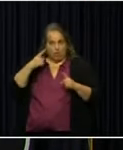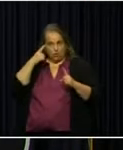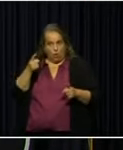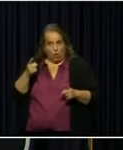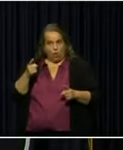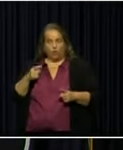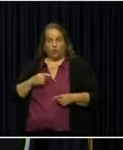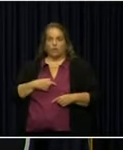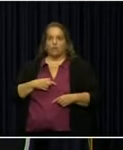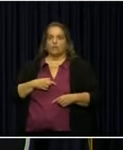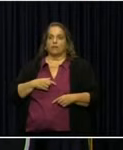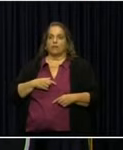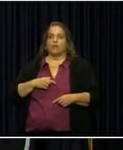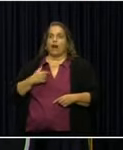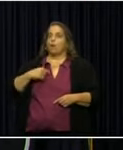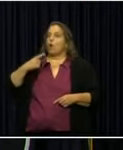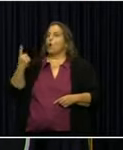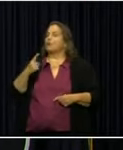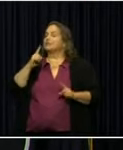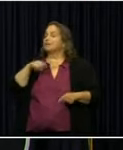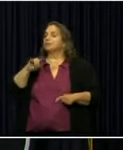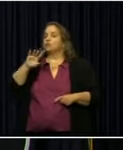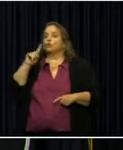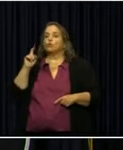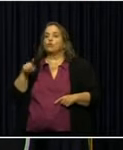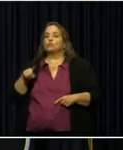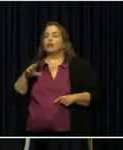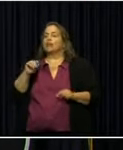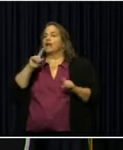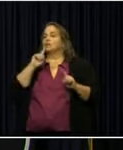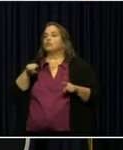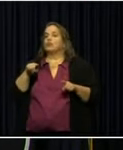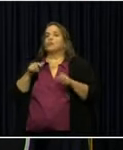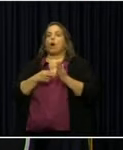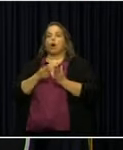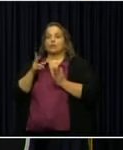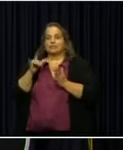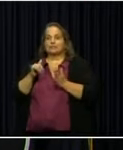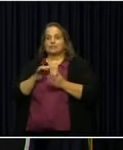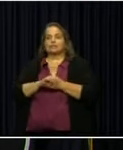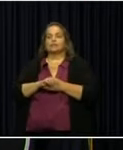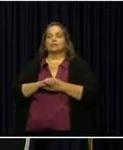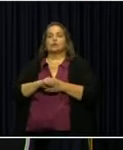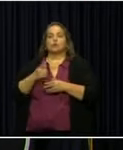00 TOMORROW, AND